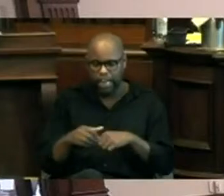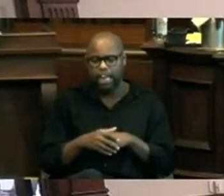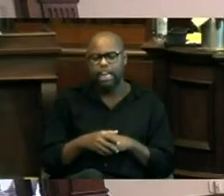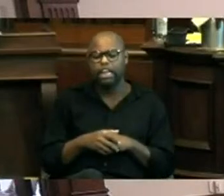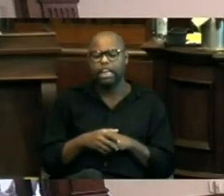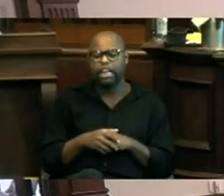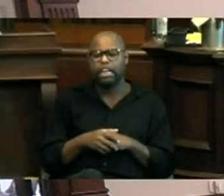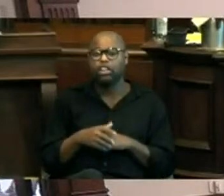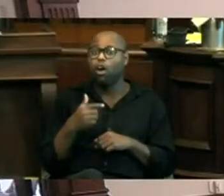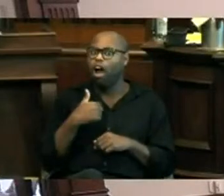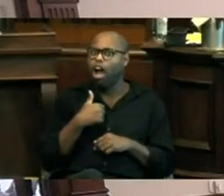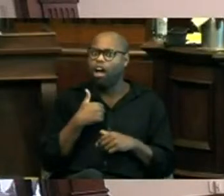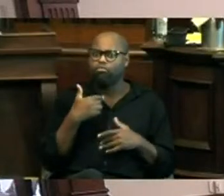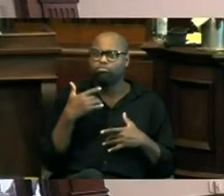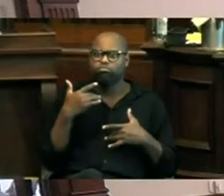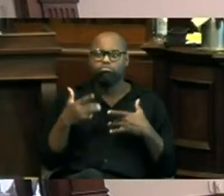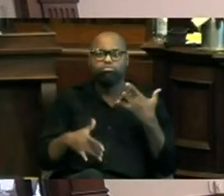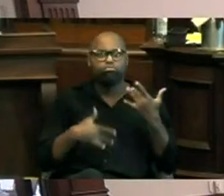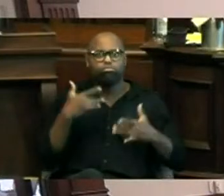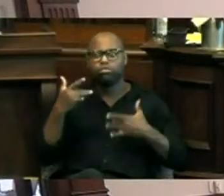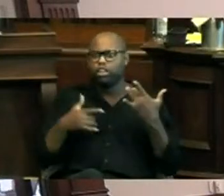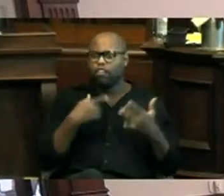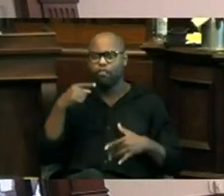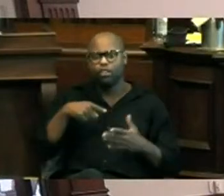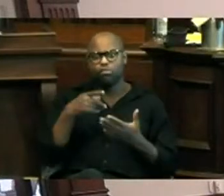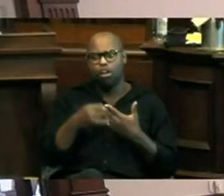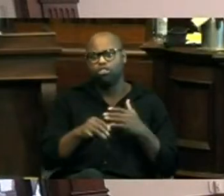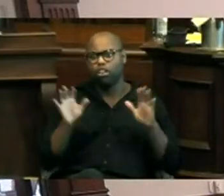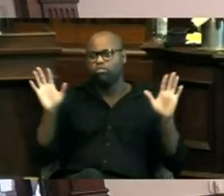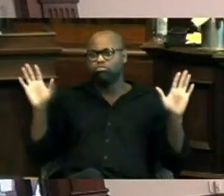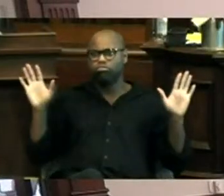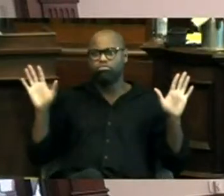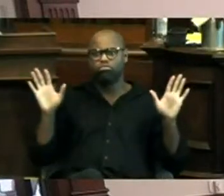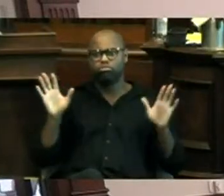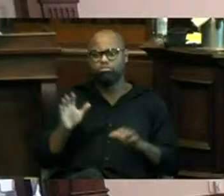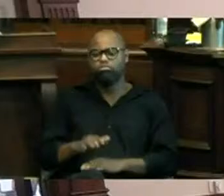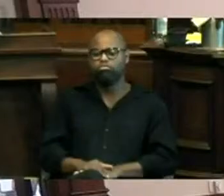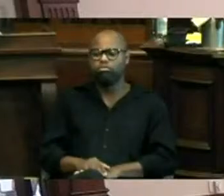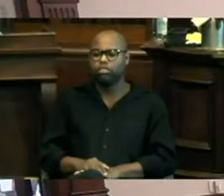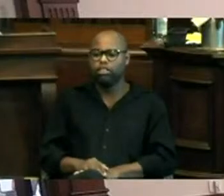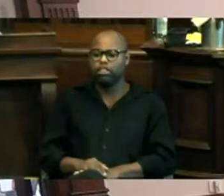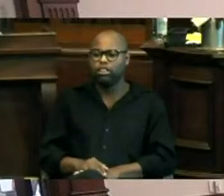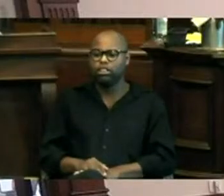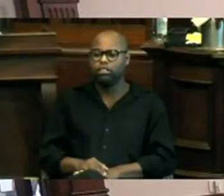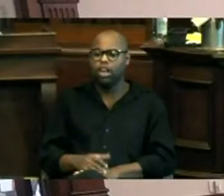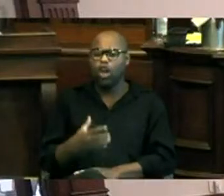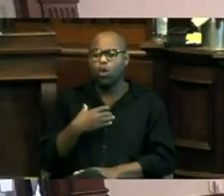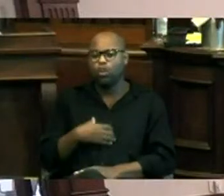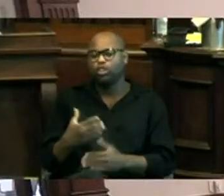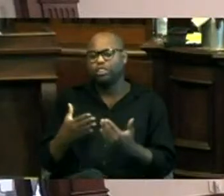they can to get through. I, I'm